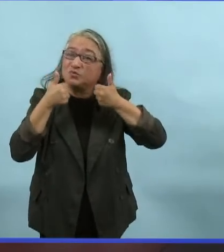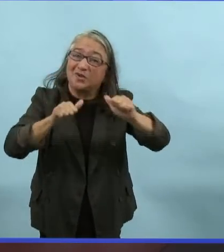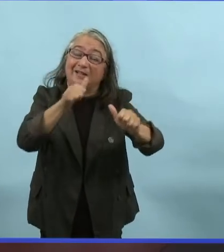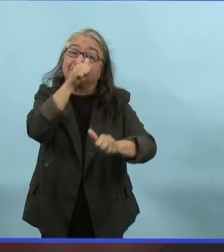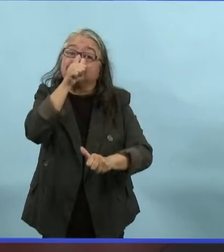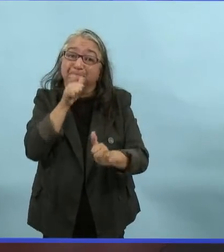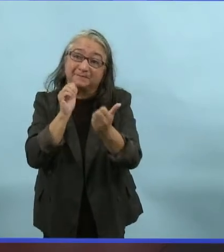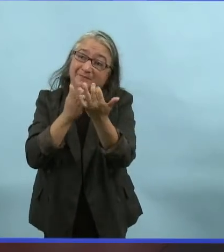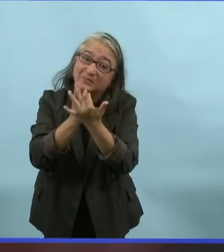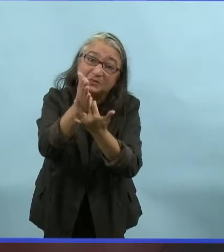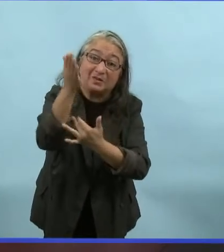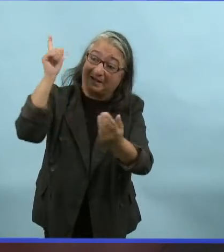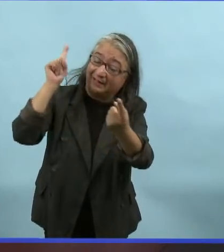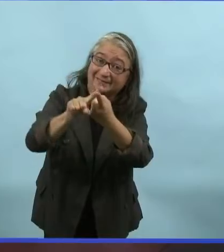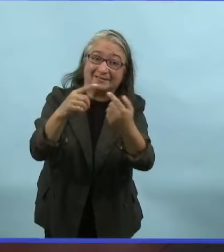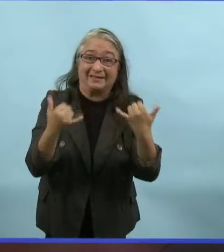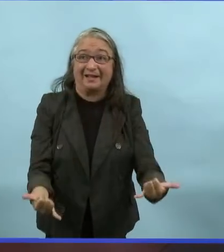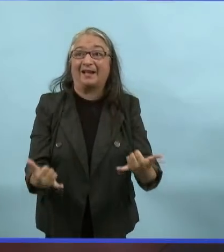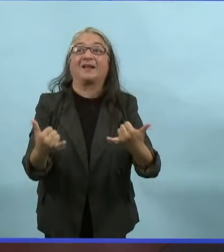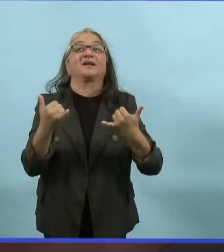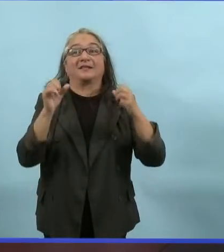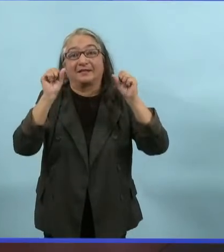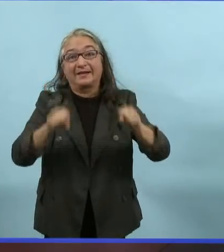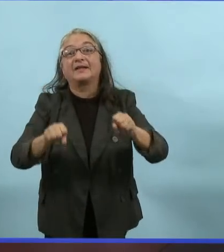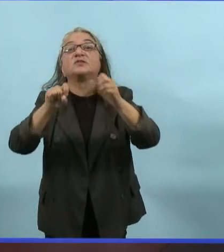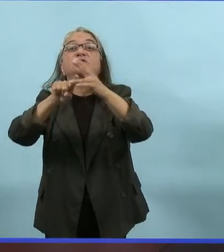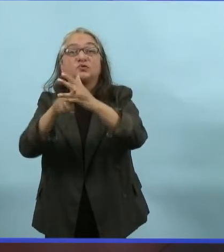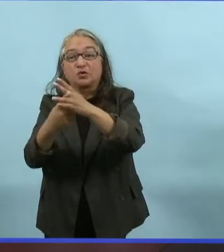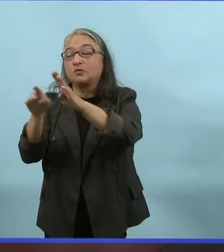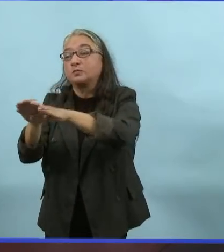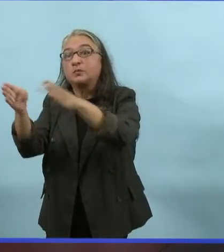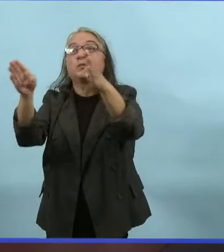restrictions so hopefully those threats too are are going to be a thing of the past